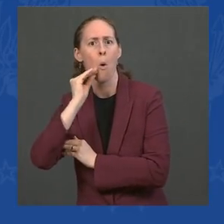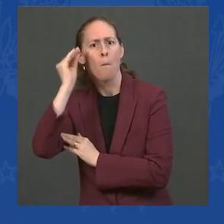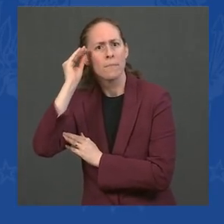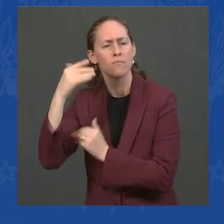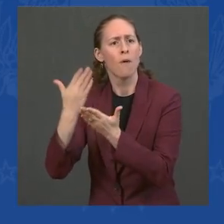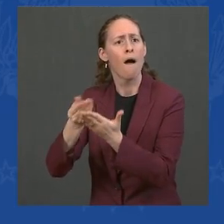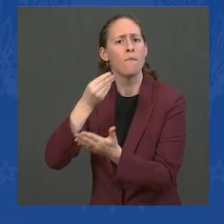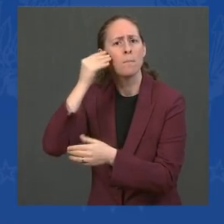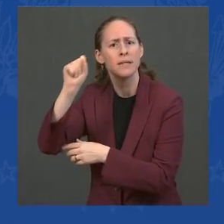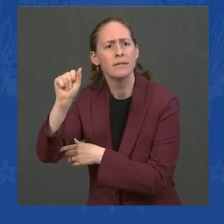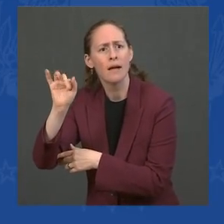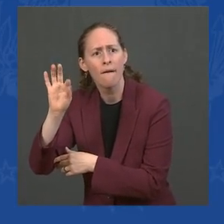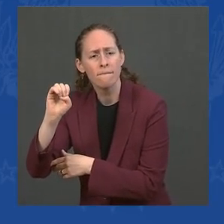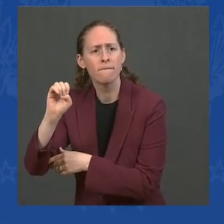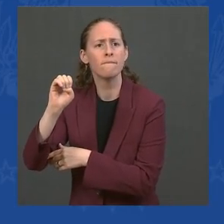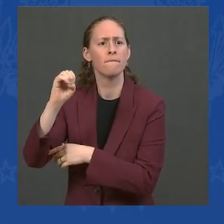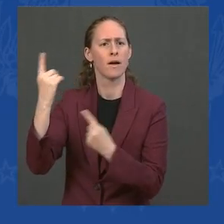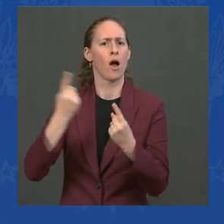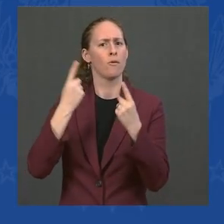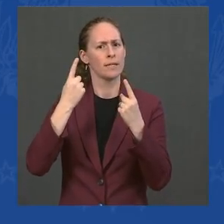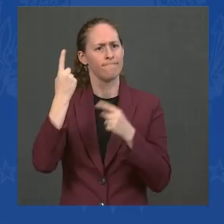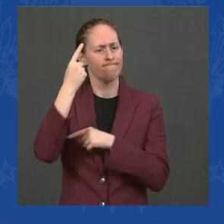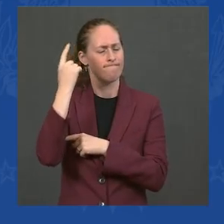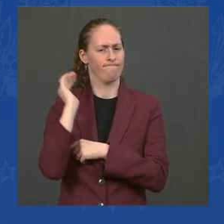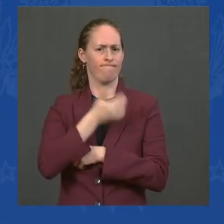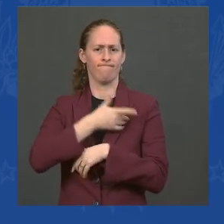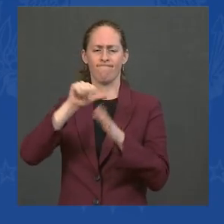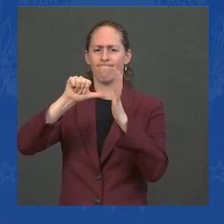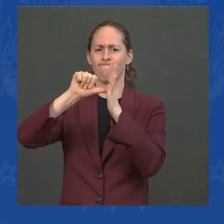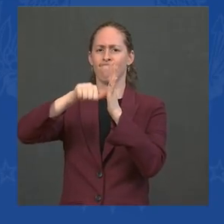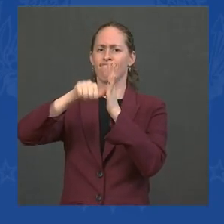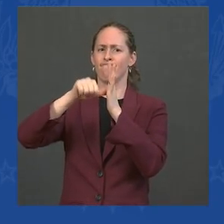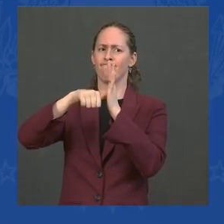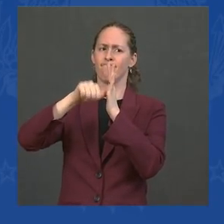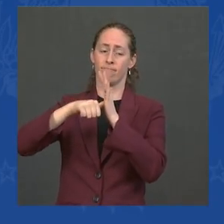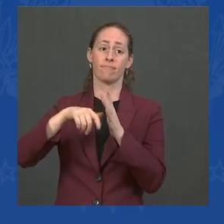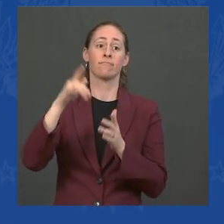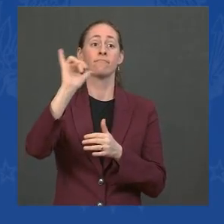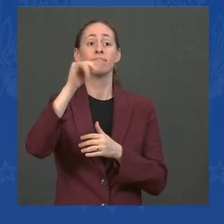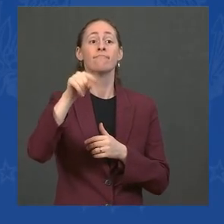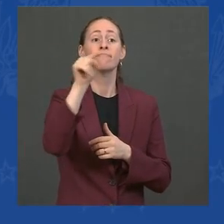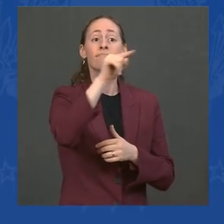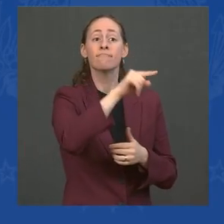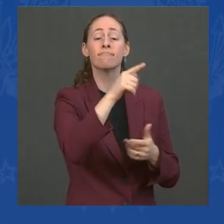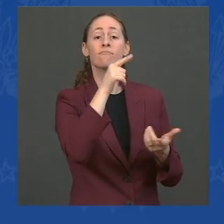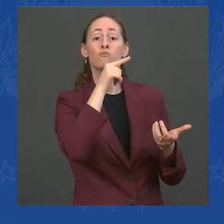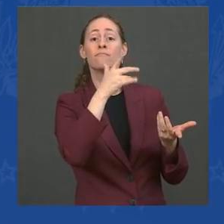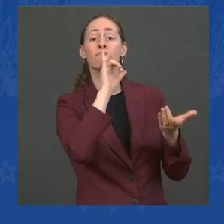Right? That's our philosophy. We're spouses, we're sons, we're daughters, we're parents,